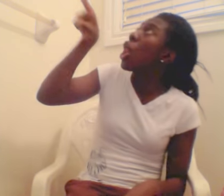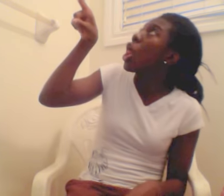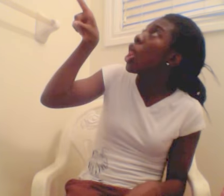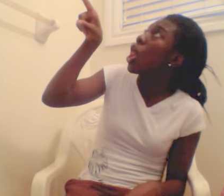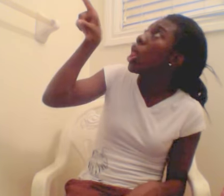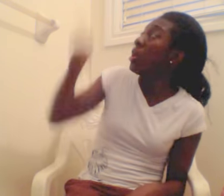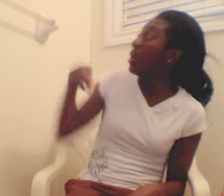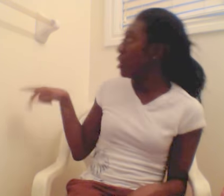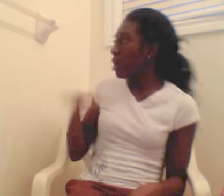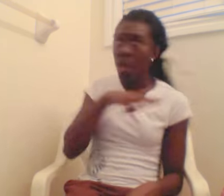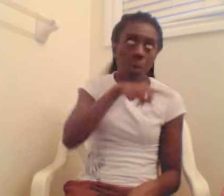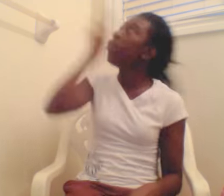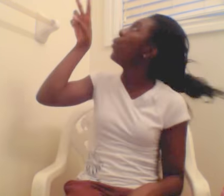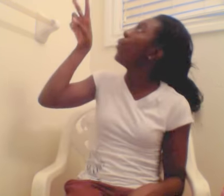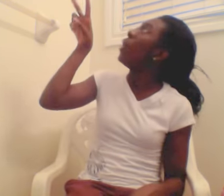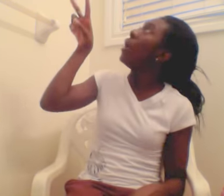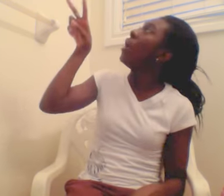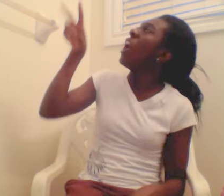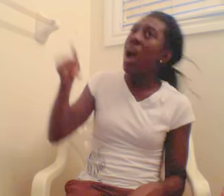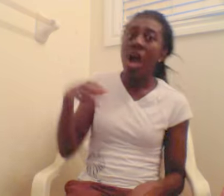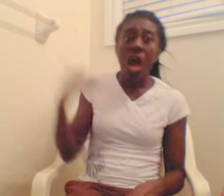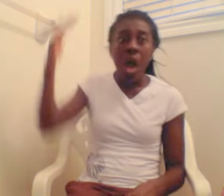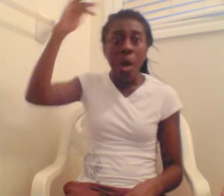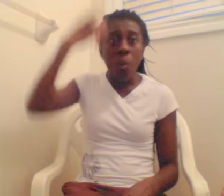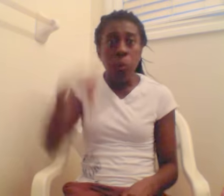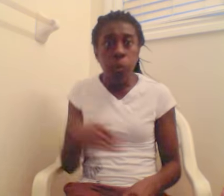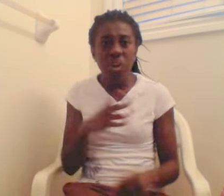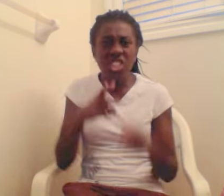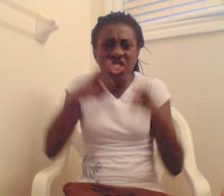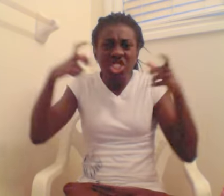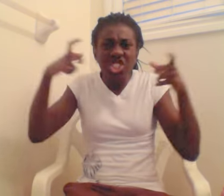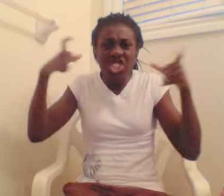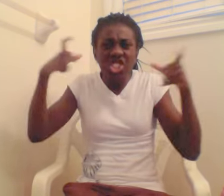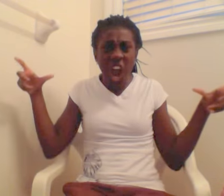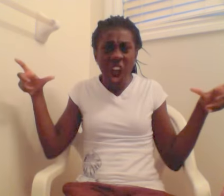Lexical mouthing (look look look) modifier Adj. BIG (jaa)